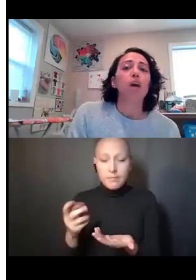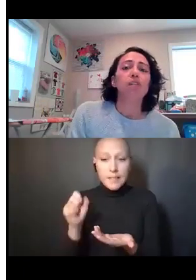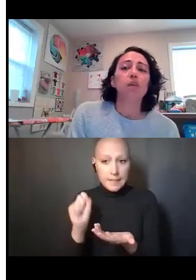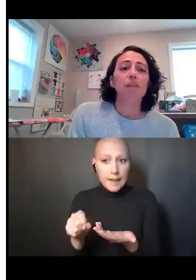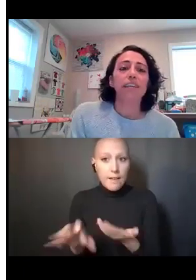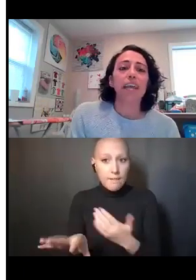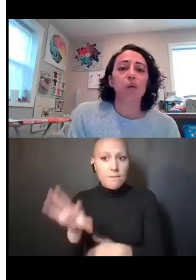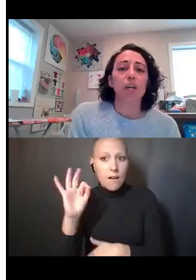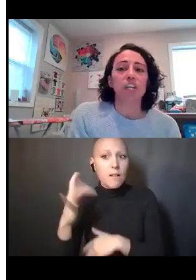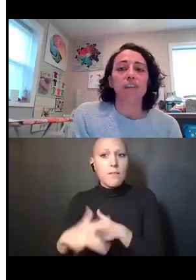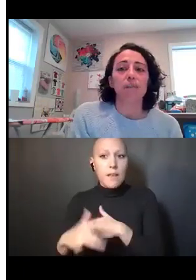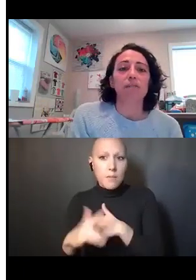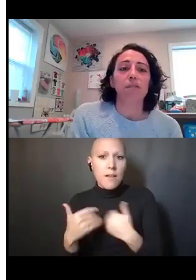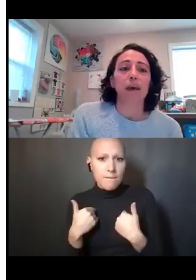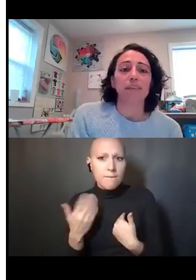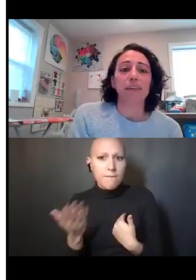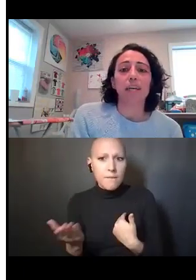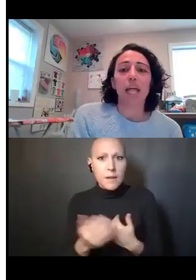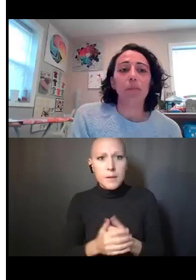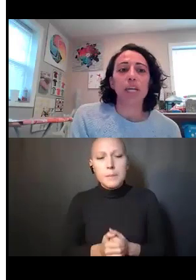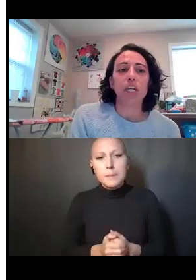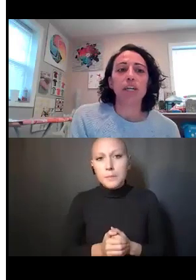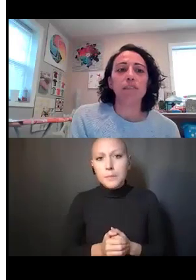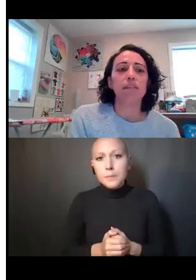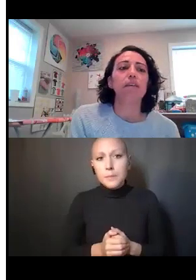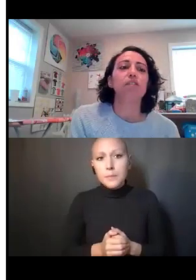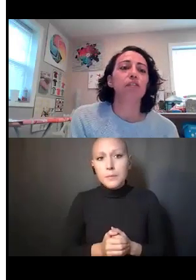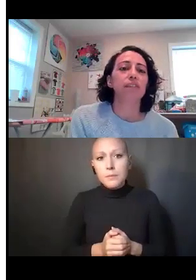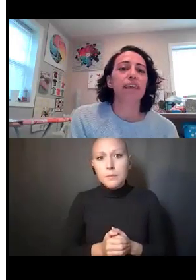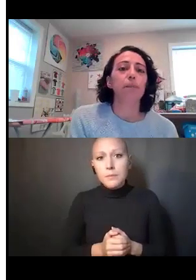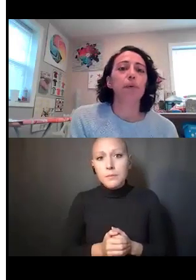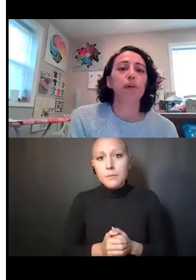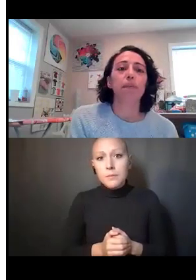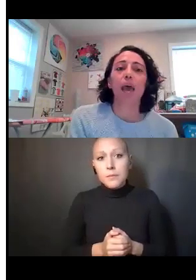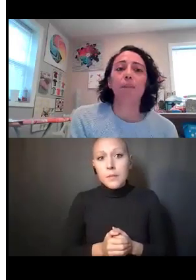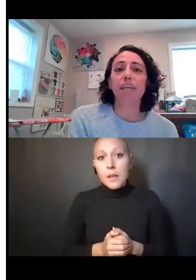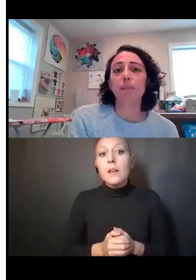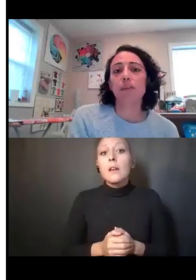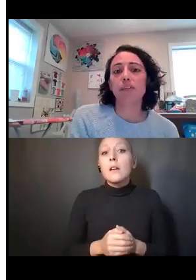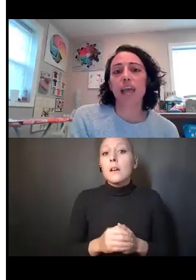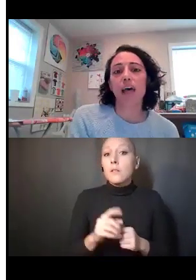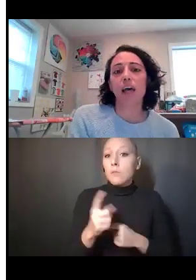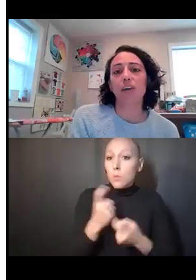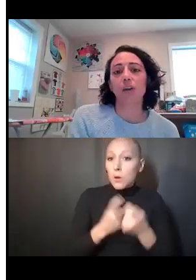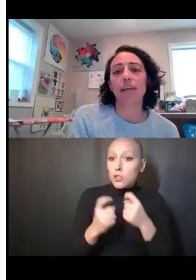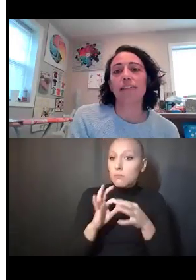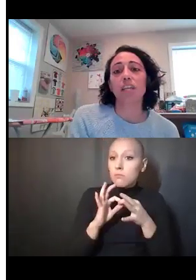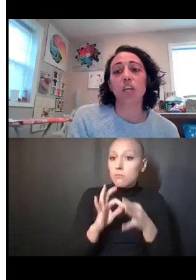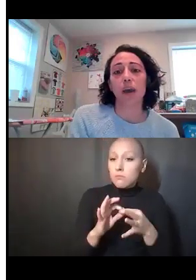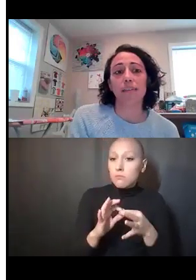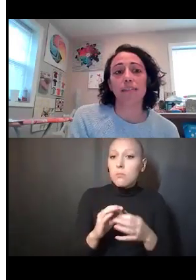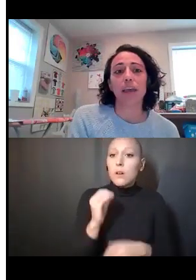We also often get questions about domestic collaborations so, for example, I'm a key personnel on a grant in the US.